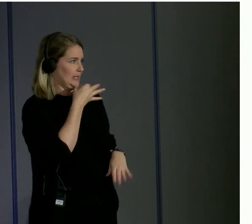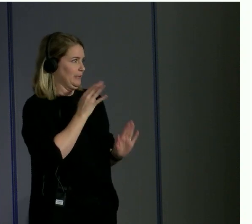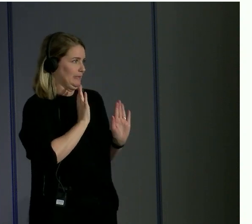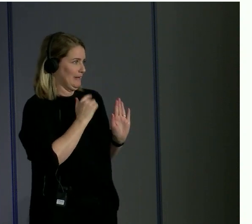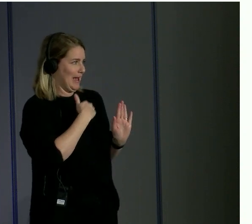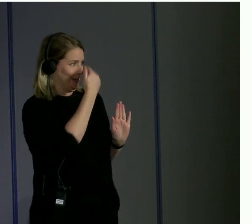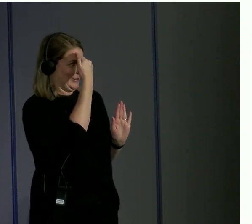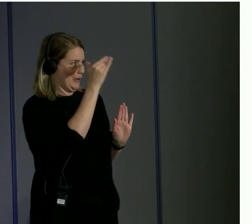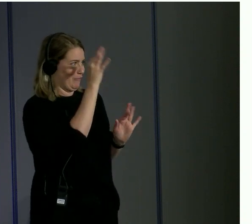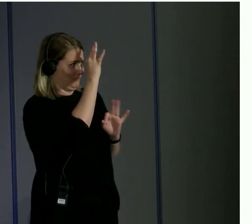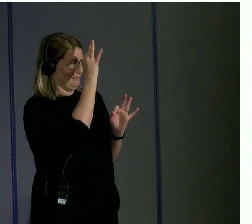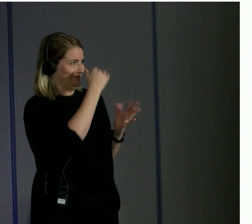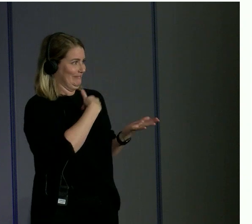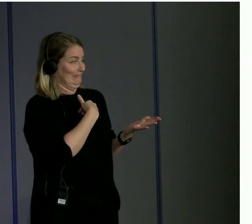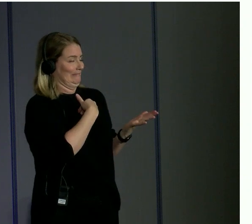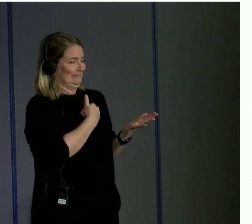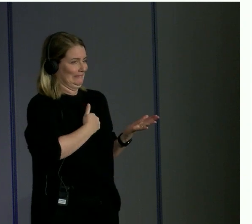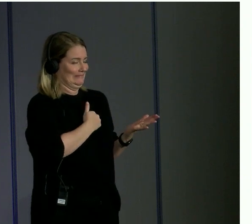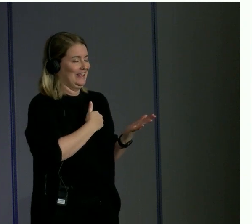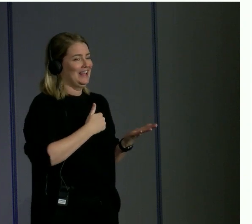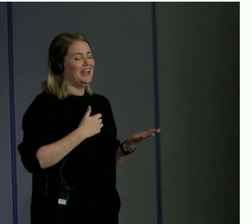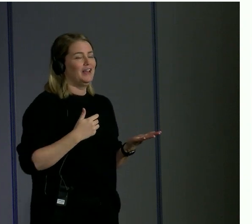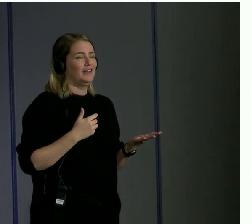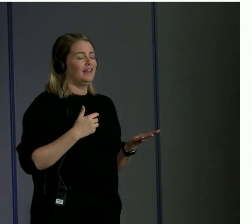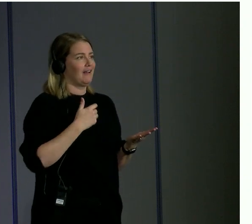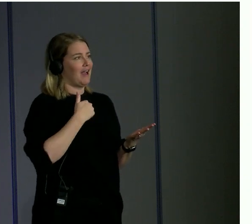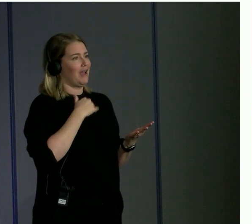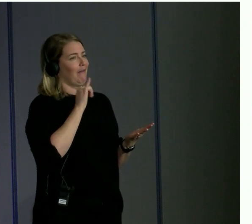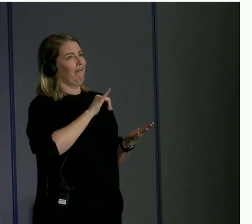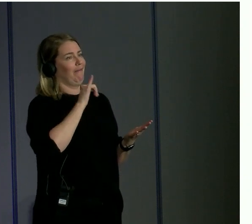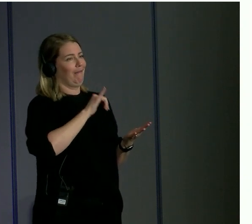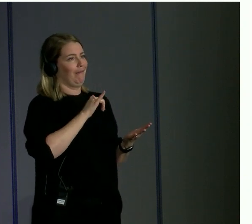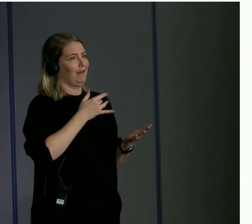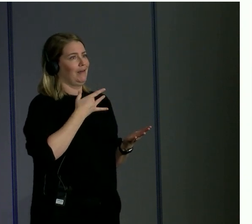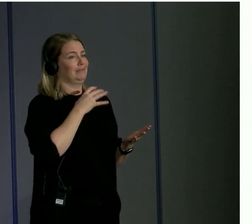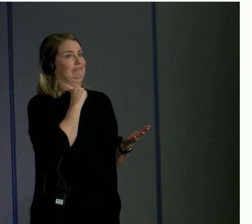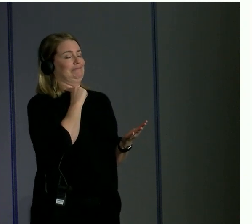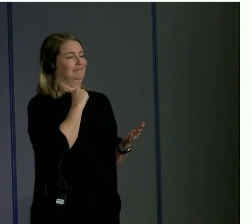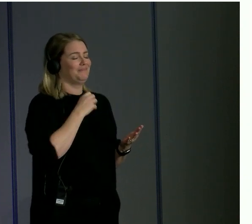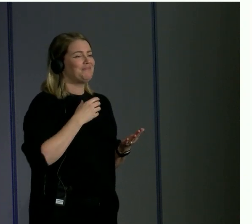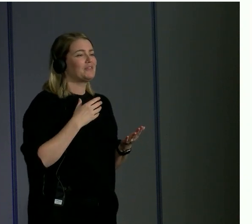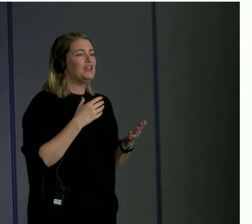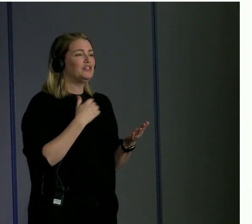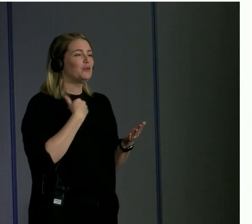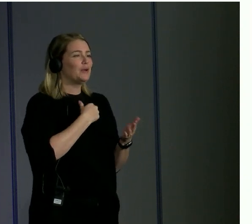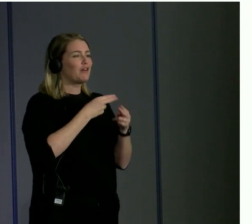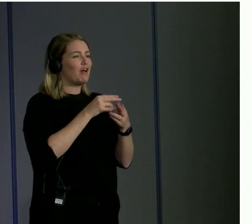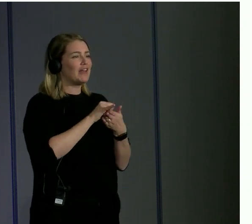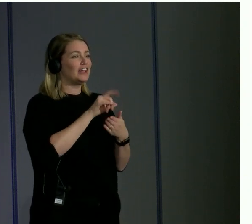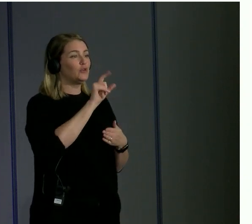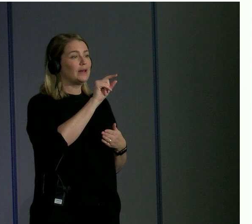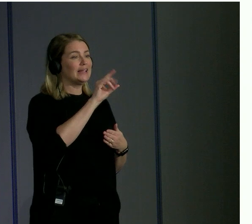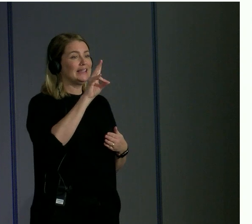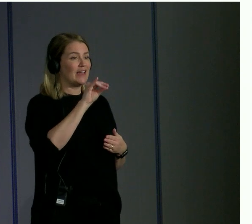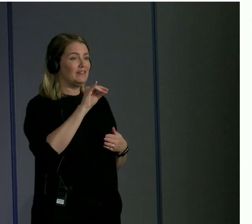flow and kind of opened my thought process. And we call this the 20/70 rule. Accessibility